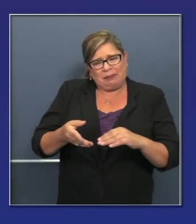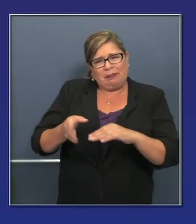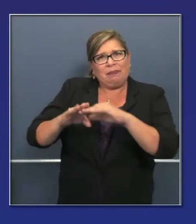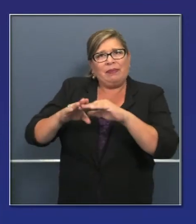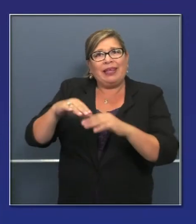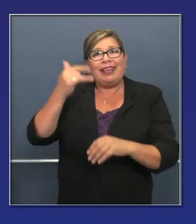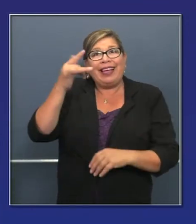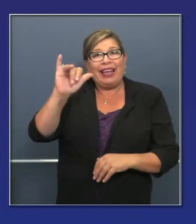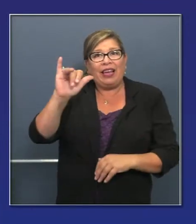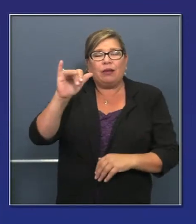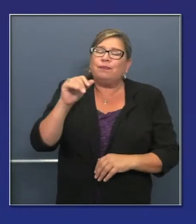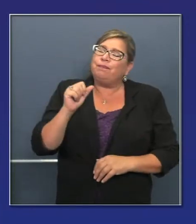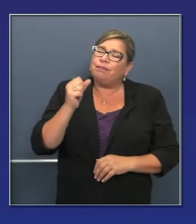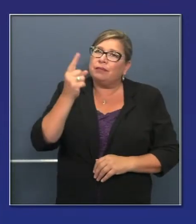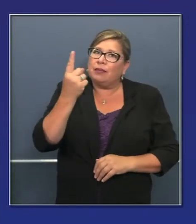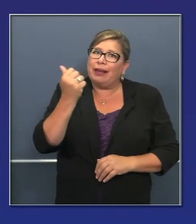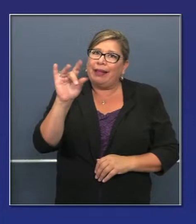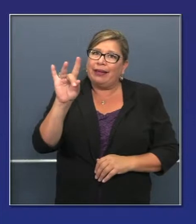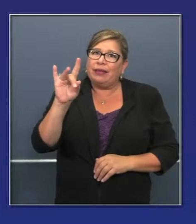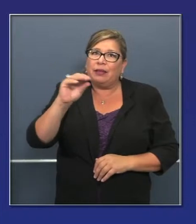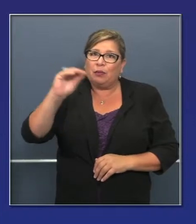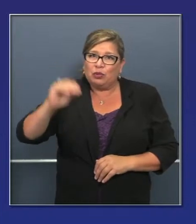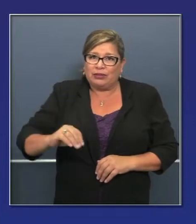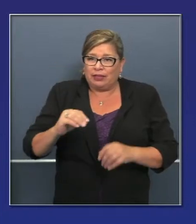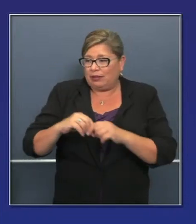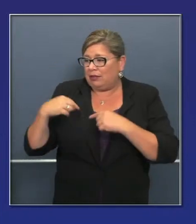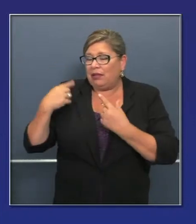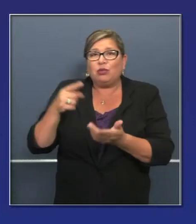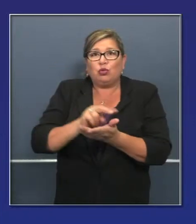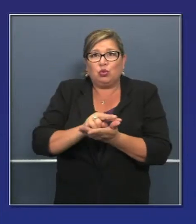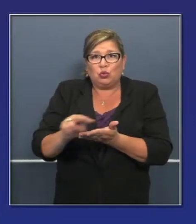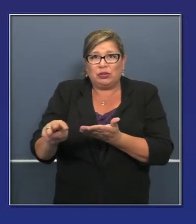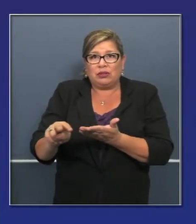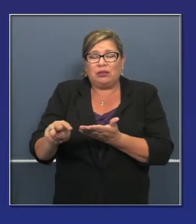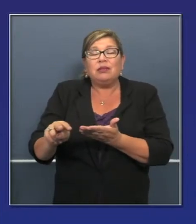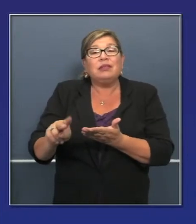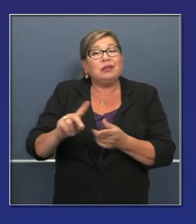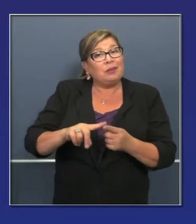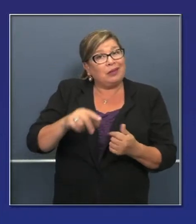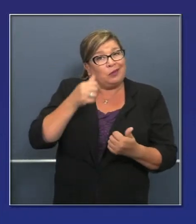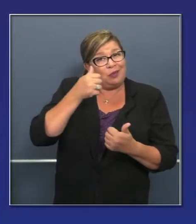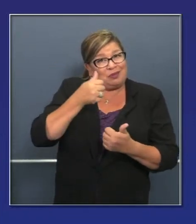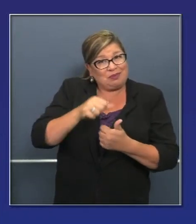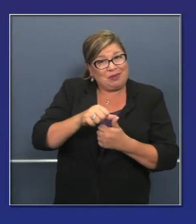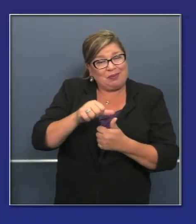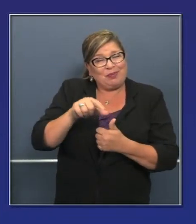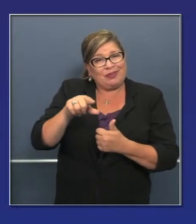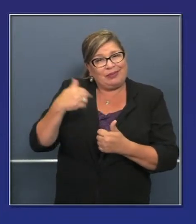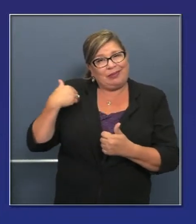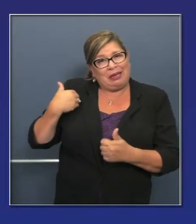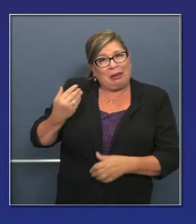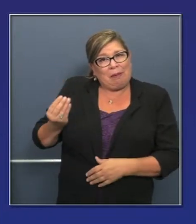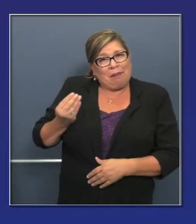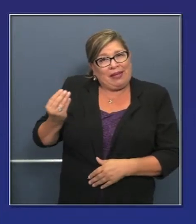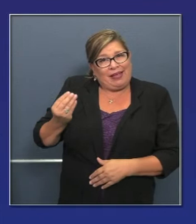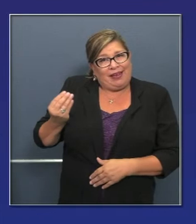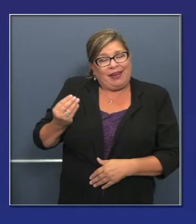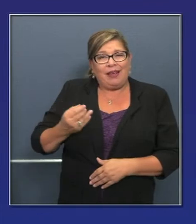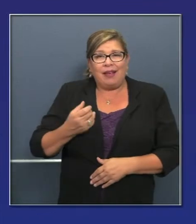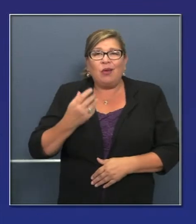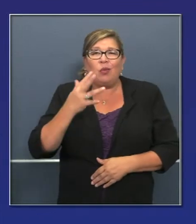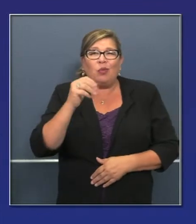last 14 days again not dissimilar to the hospital numbers on Monday that was about 11 percent it